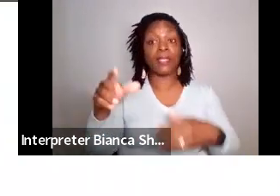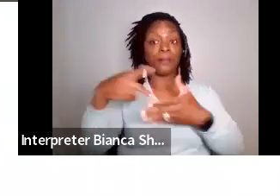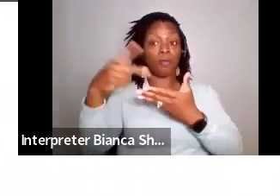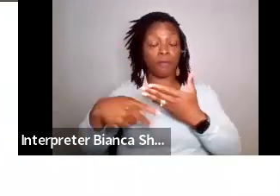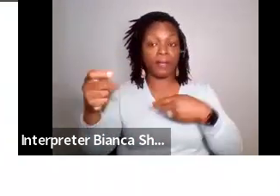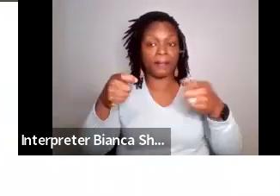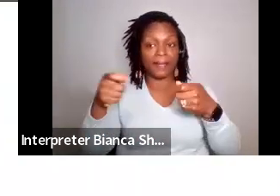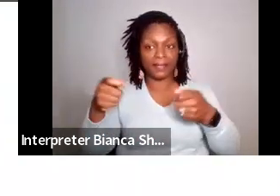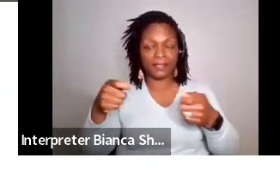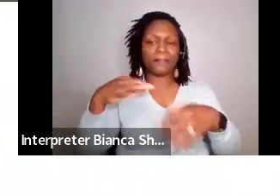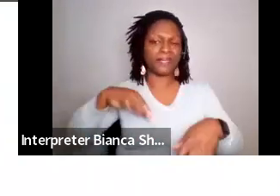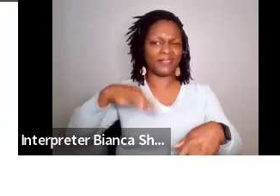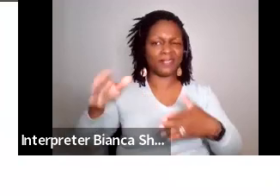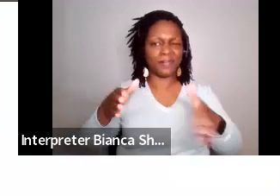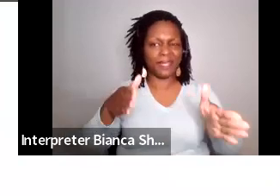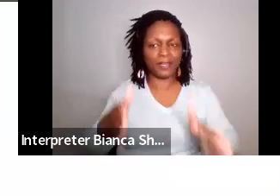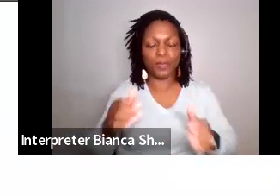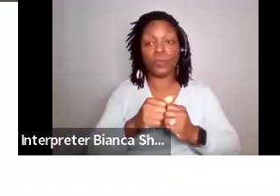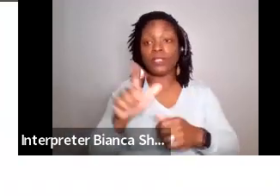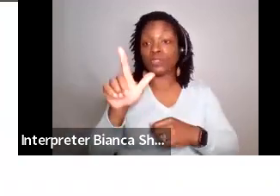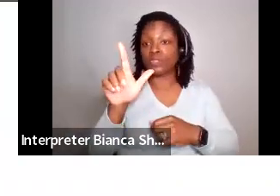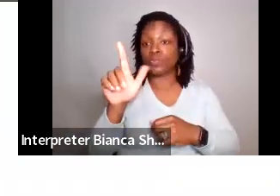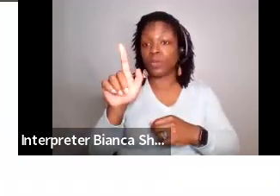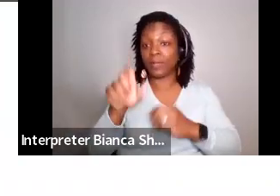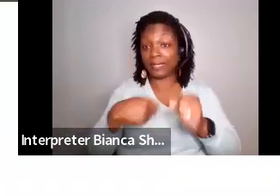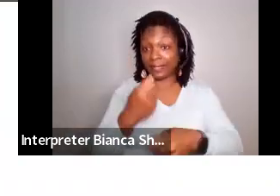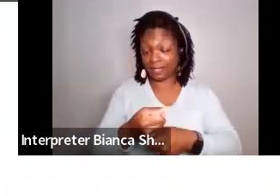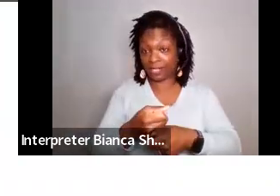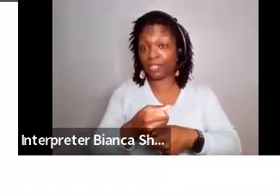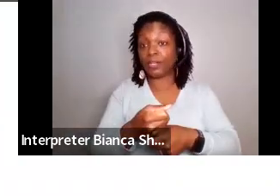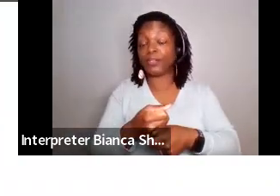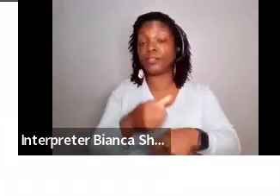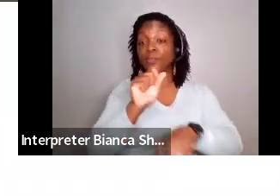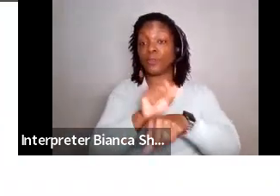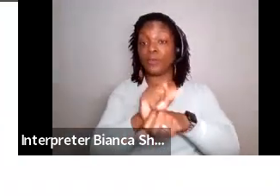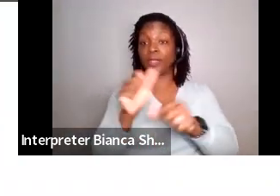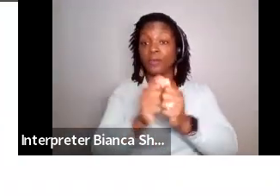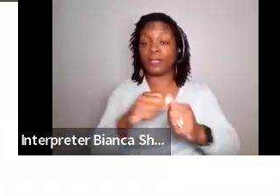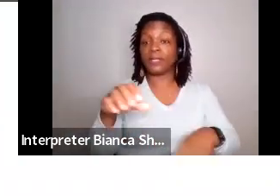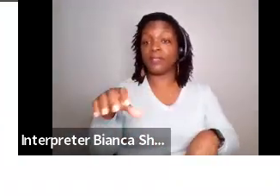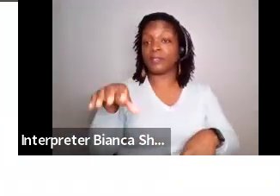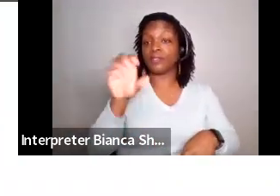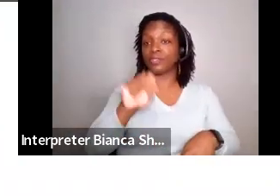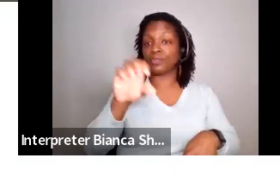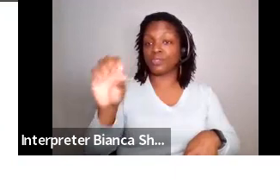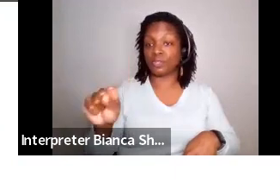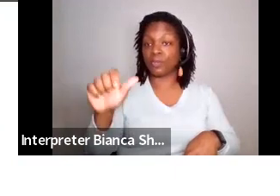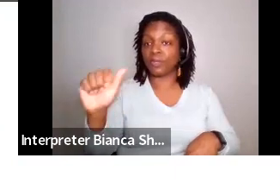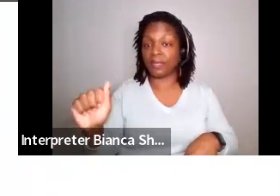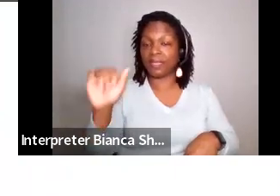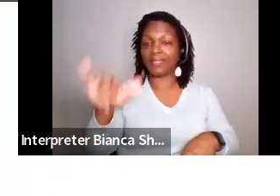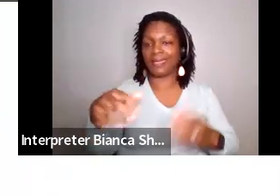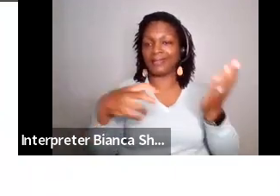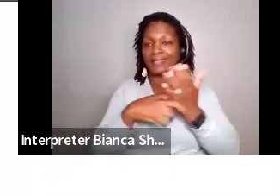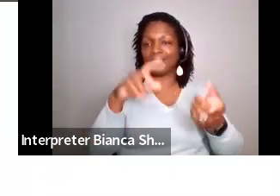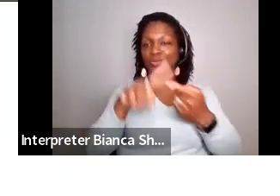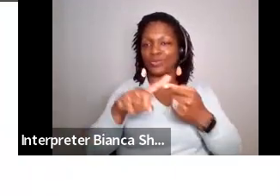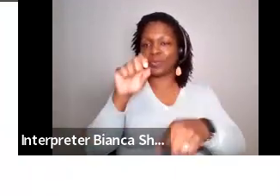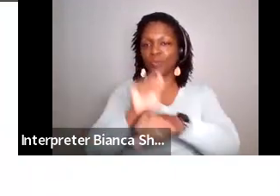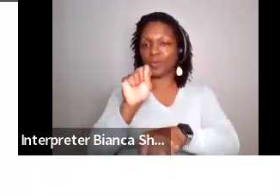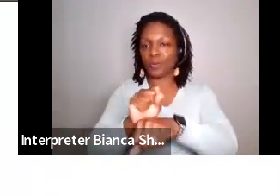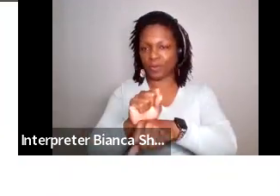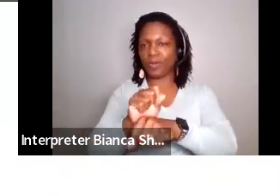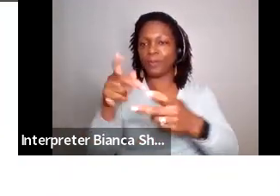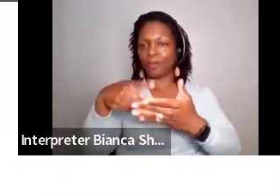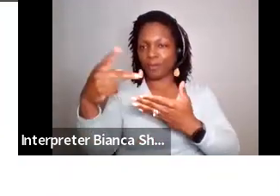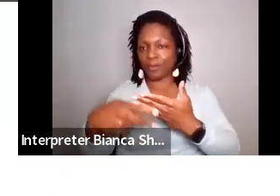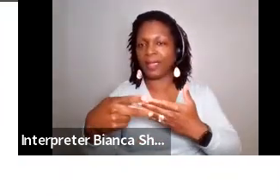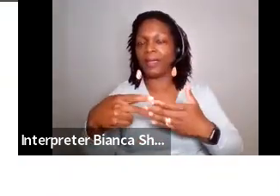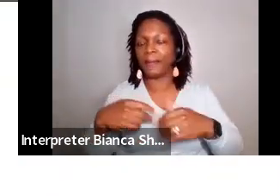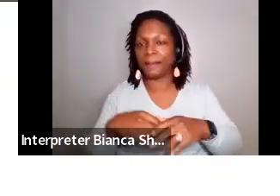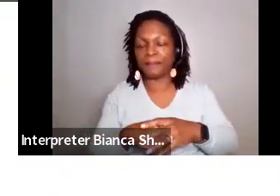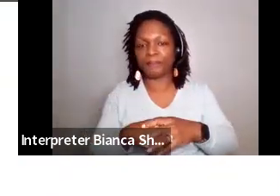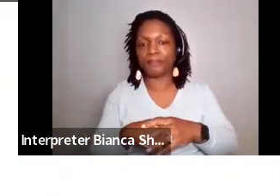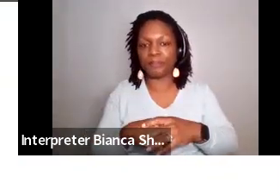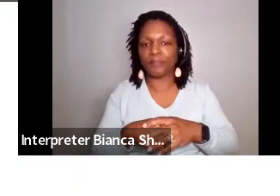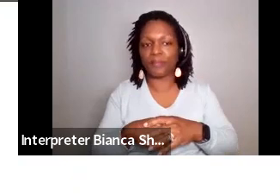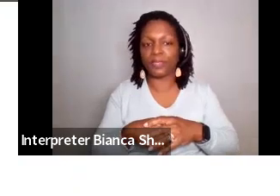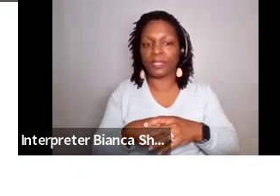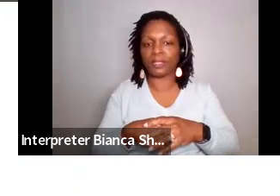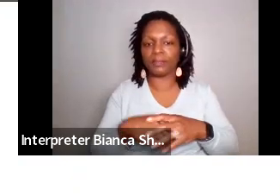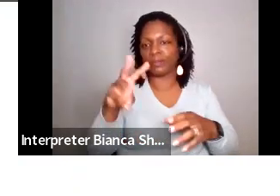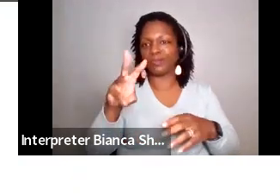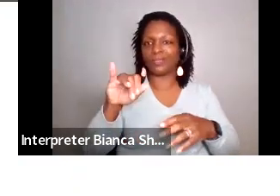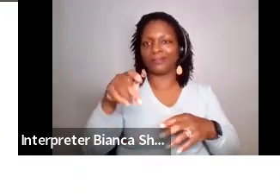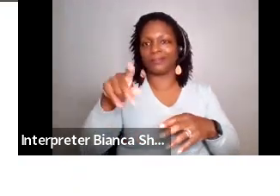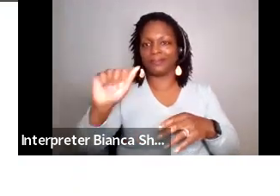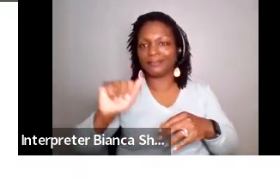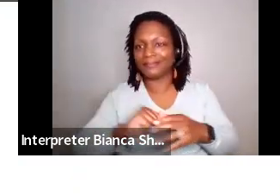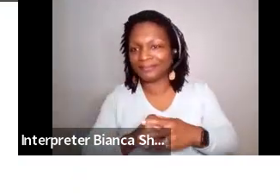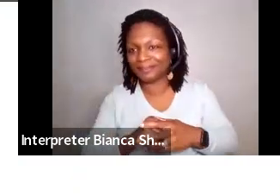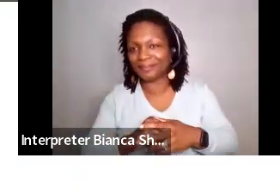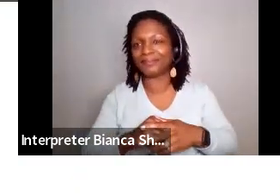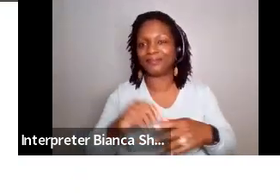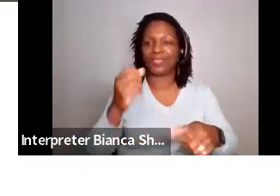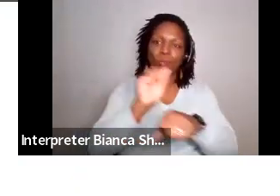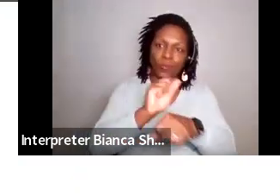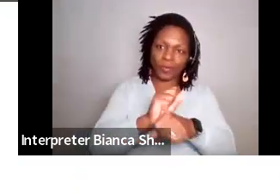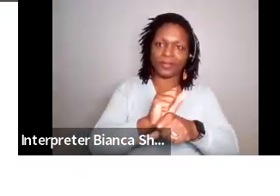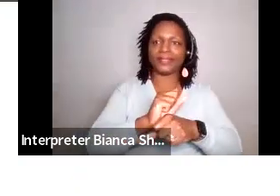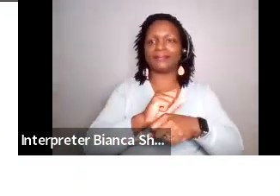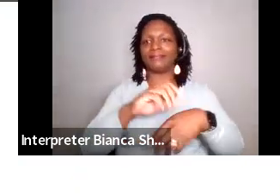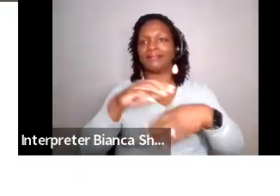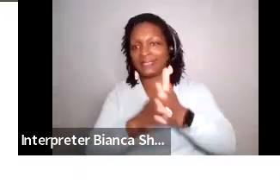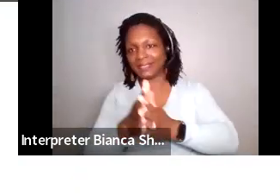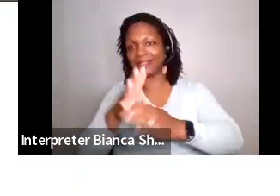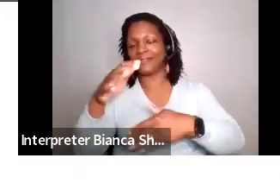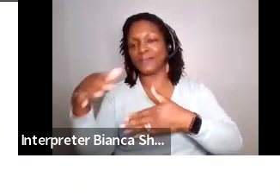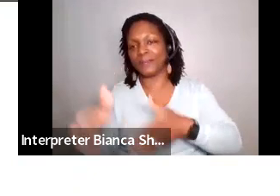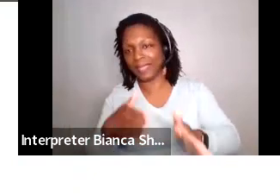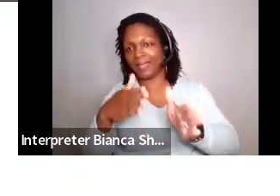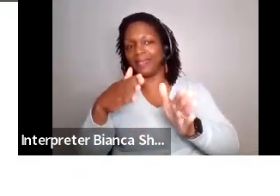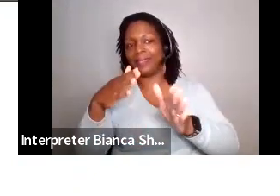With 21 years experience on working with the social security Administration's ticket to work initiative titled the wh whipa which is the work incentives planning and assistance and We also